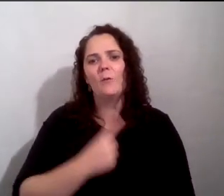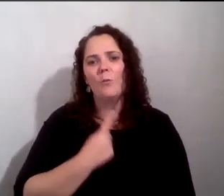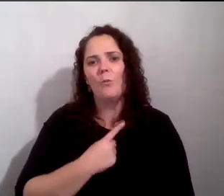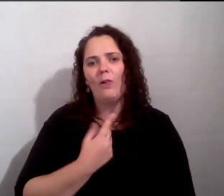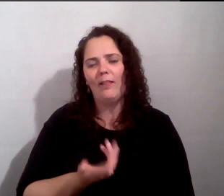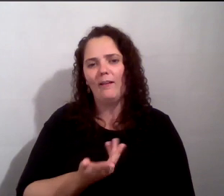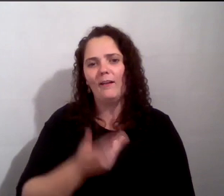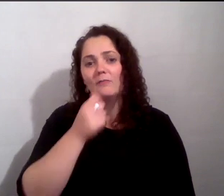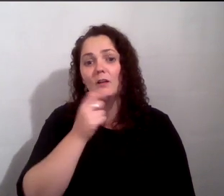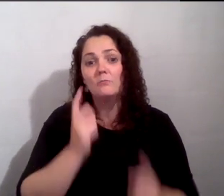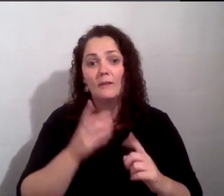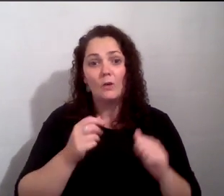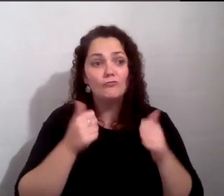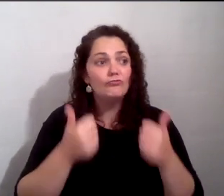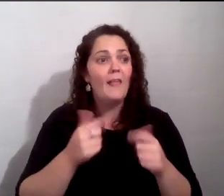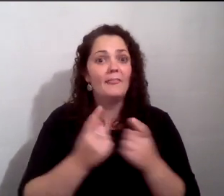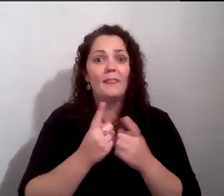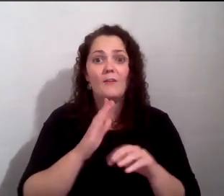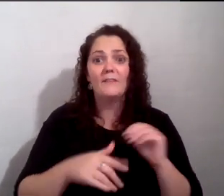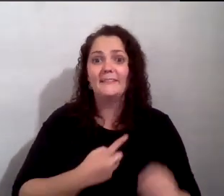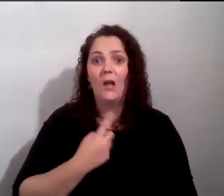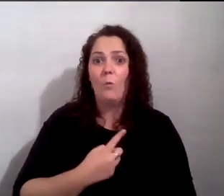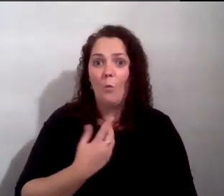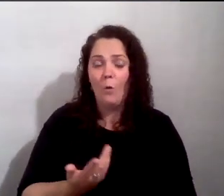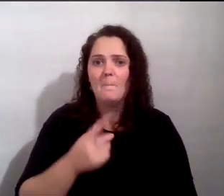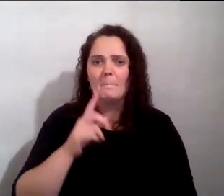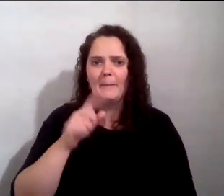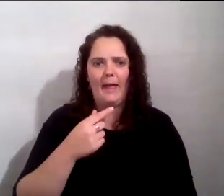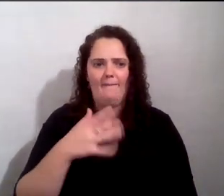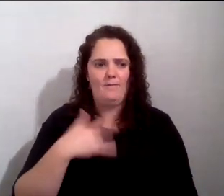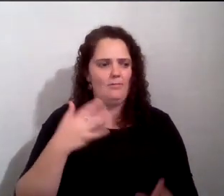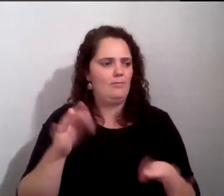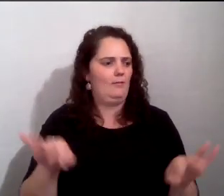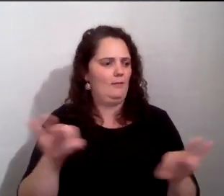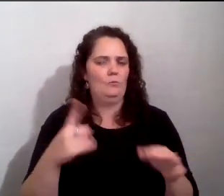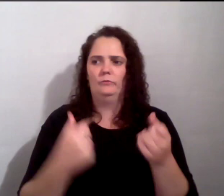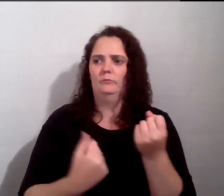and you know there's lots and lots of great things about being single but sometimes it's awful. Sometimes you feel like there's not